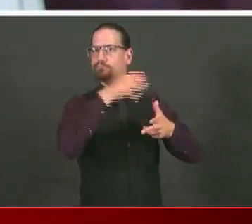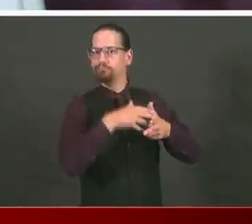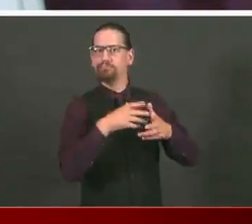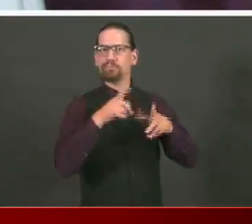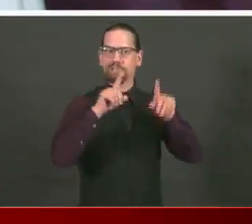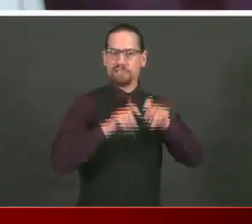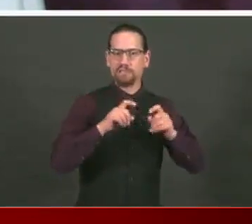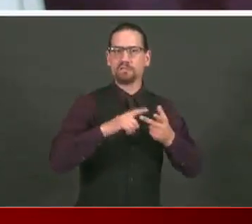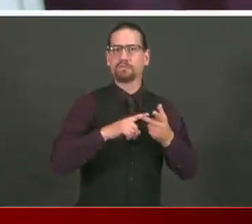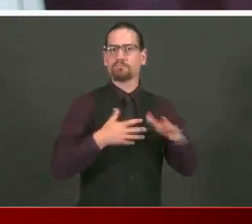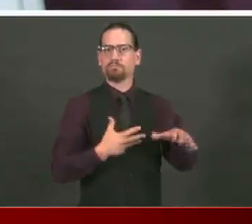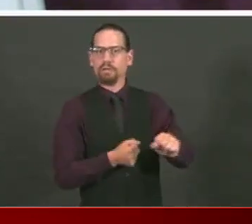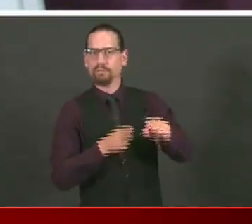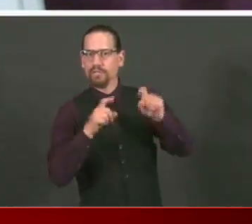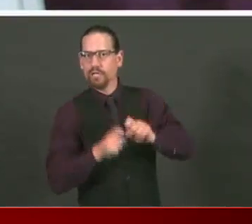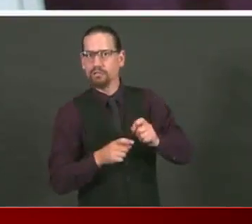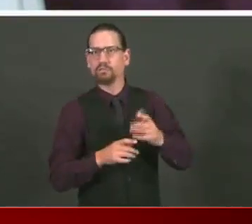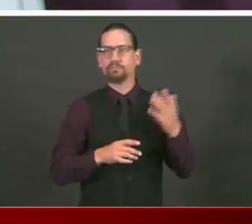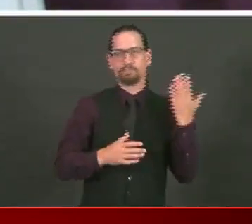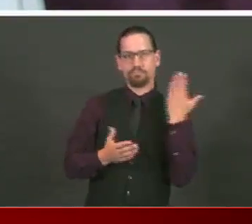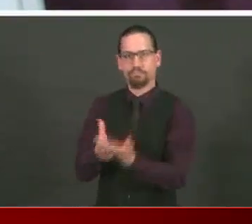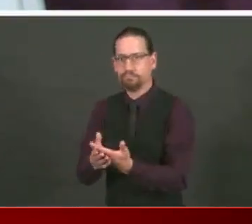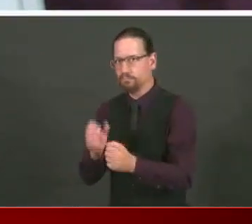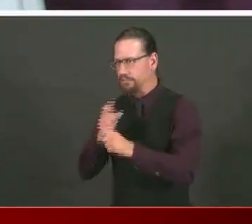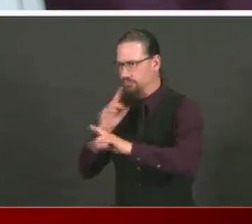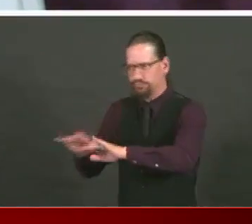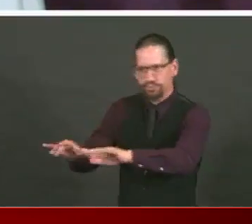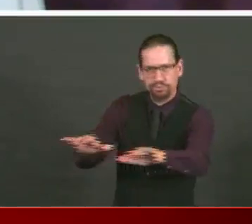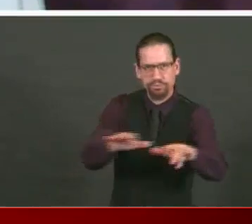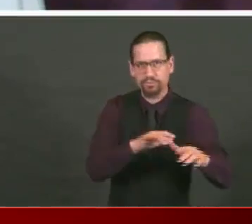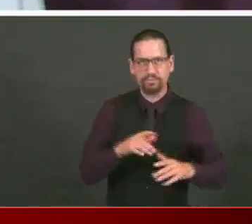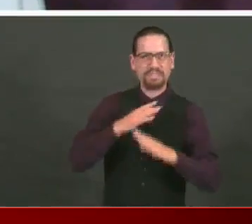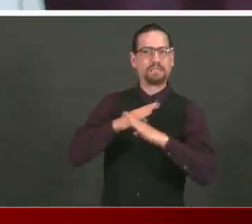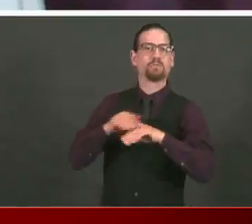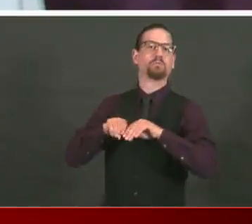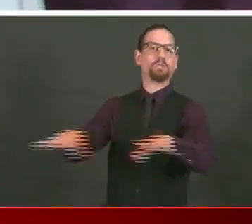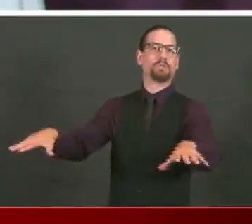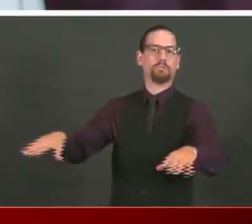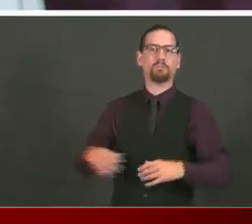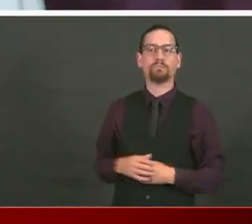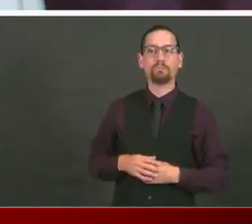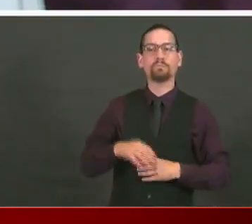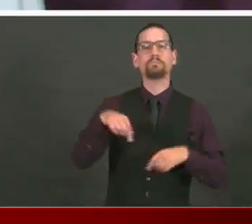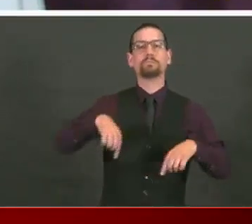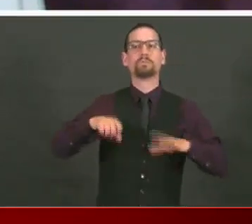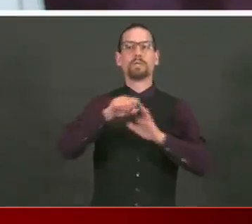RESPONSE. STATEWIDE WE HAVE THE CAPACITY